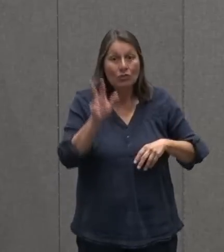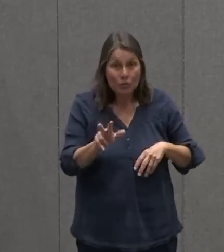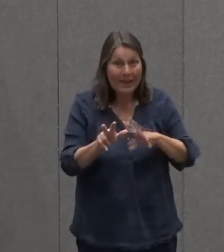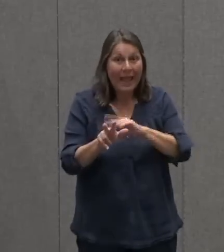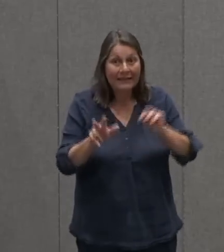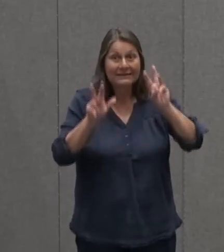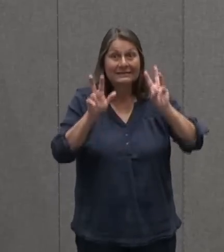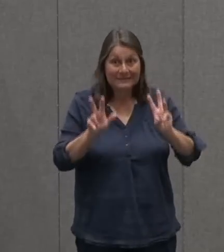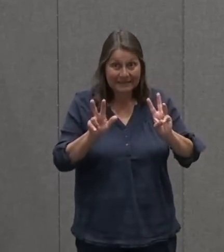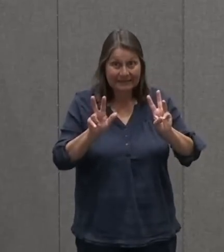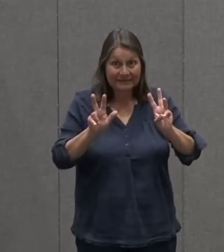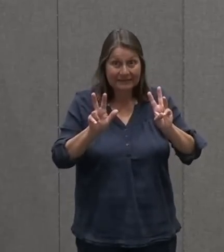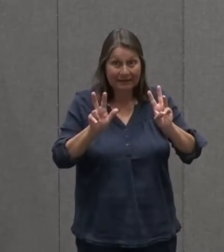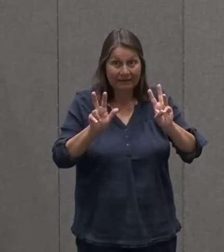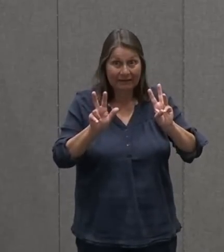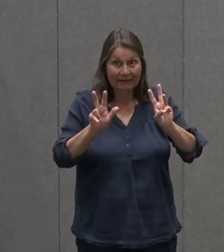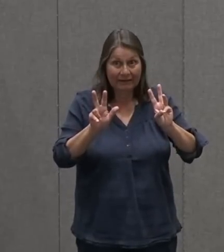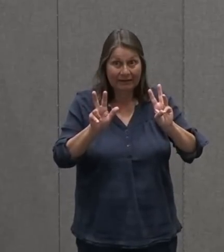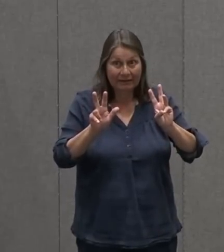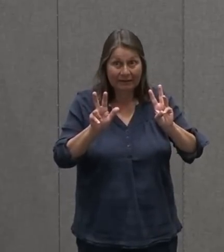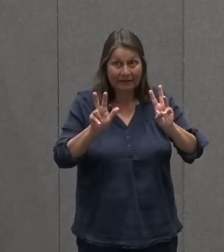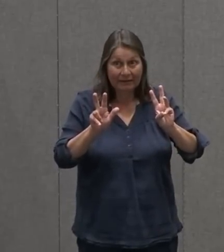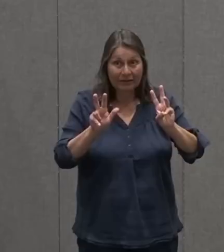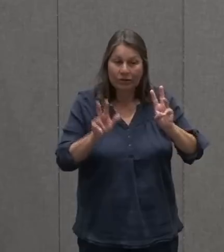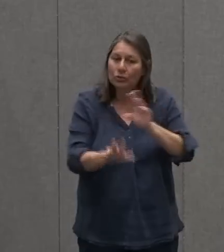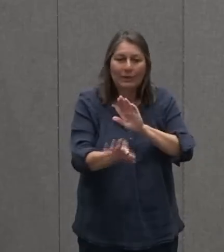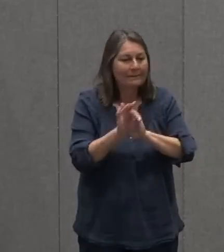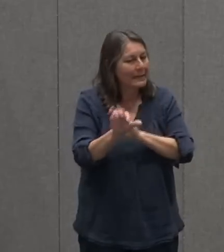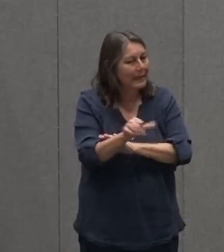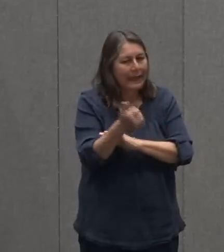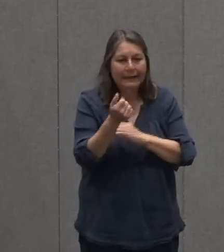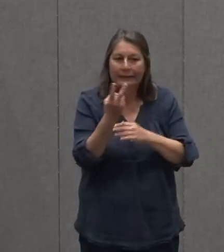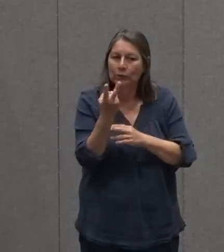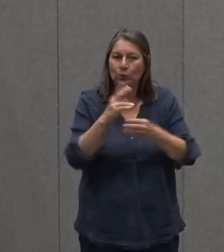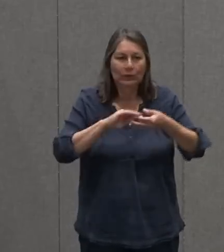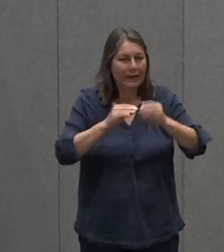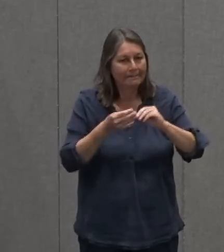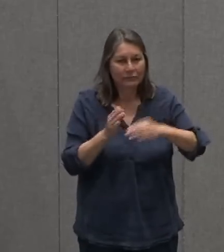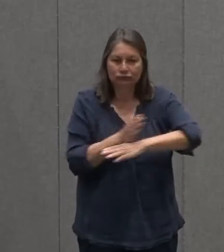We can pick two different numbers. You can pick any any two numbers, anywhere from two through nine.